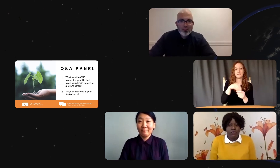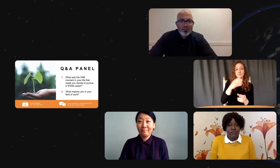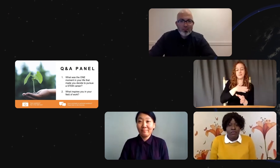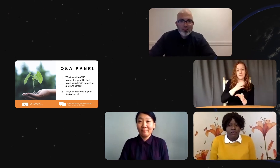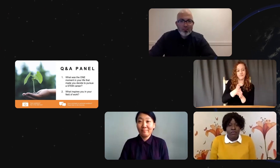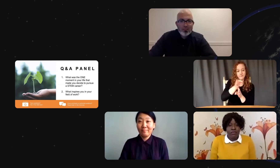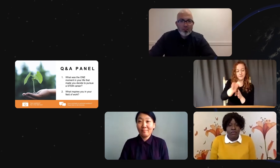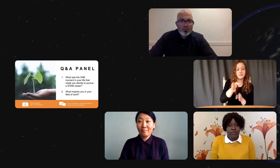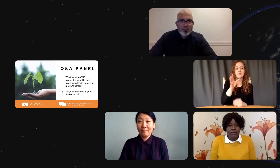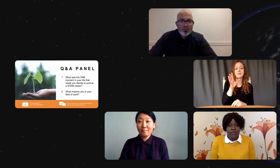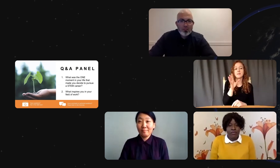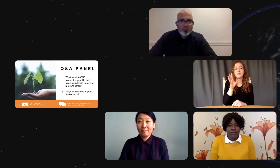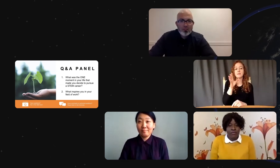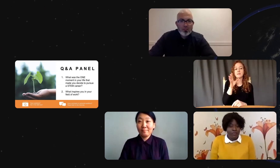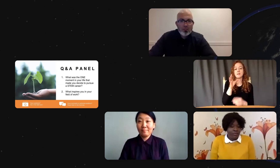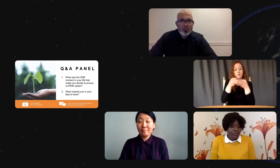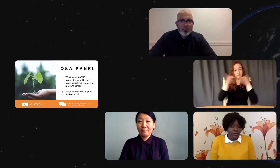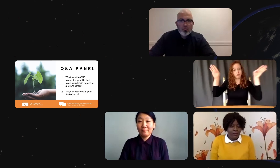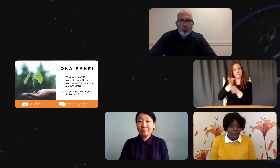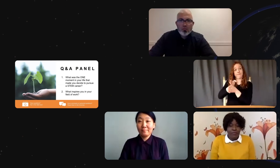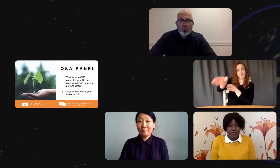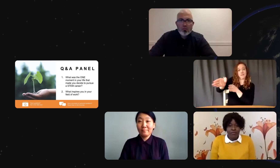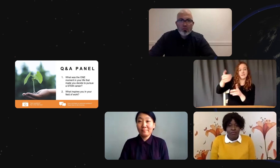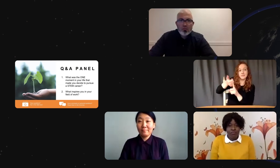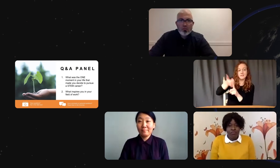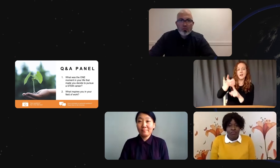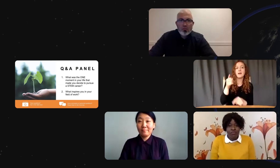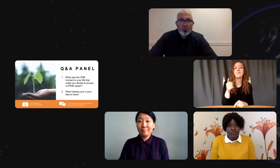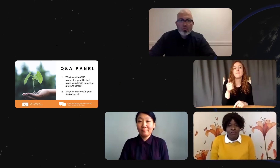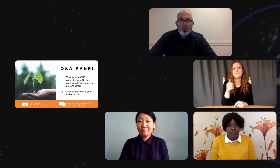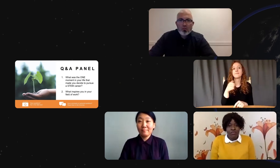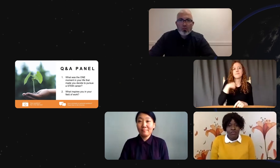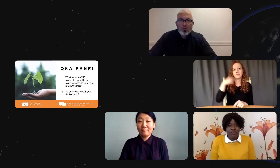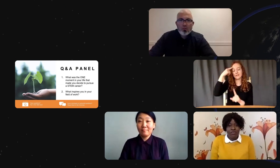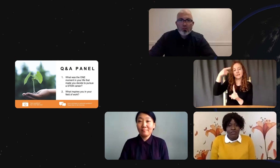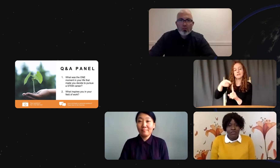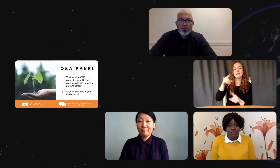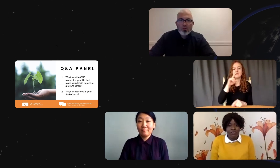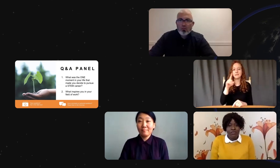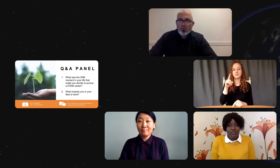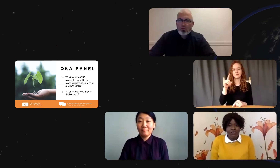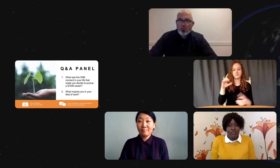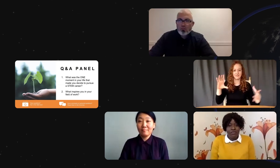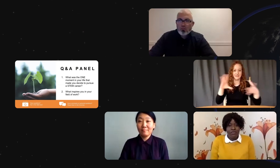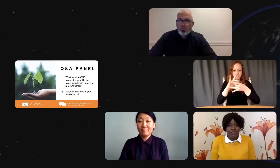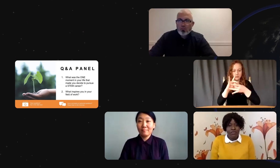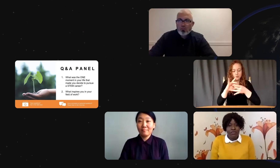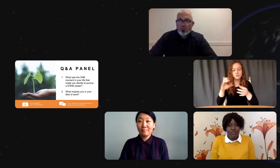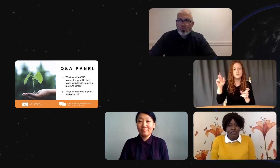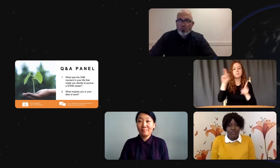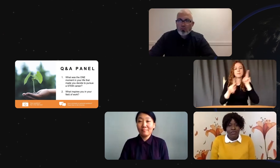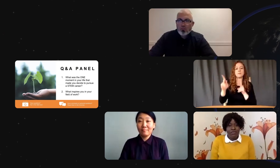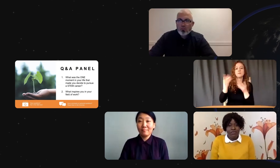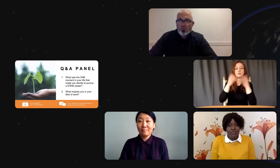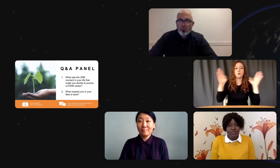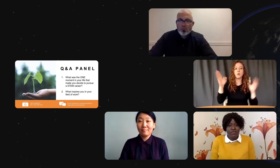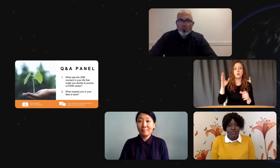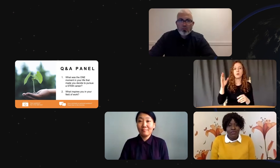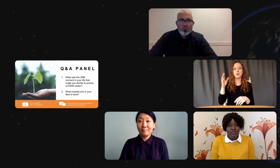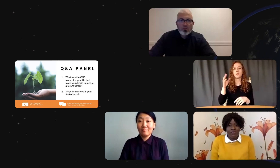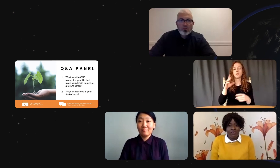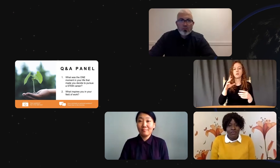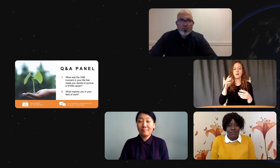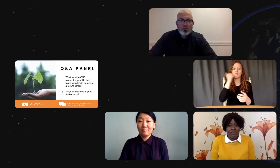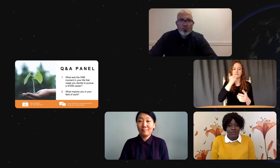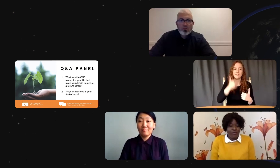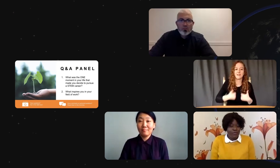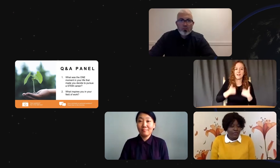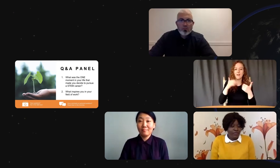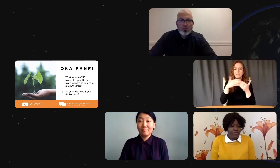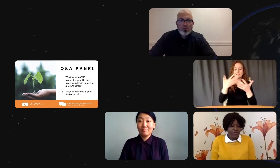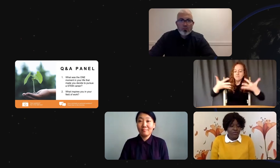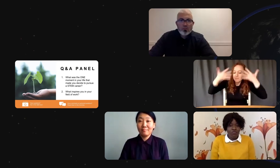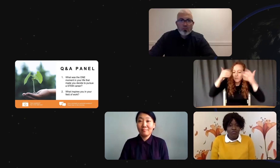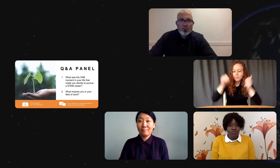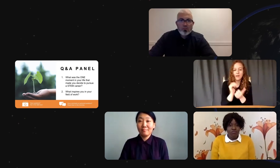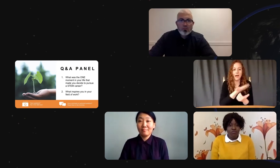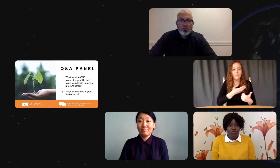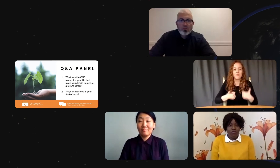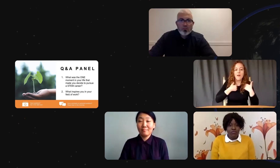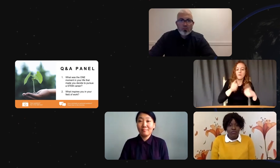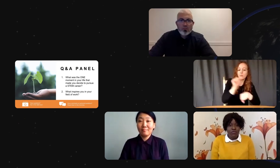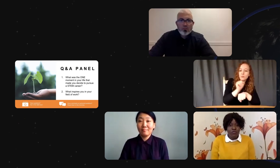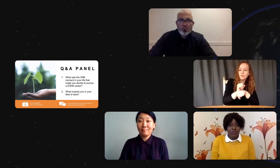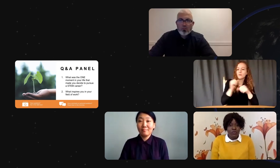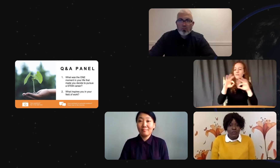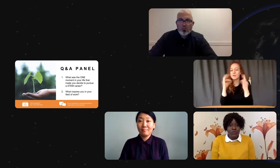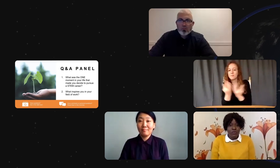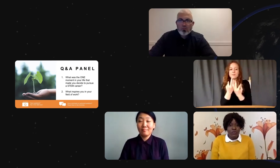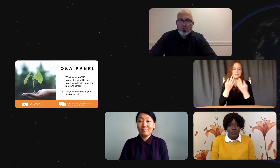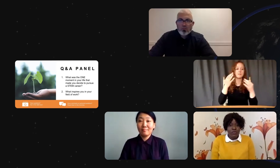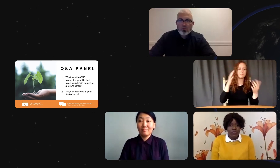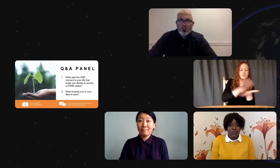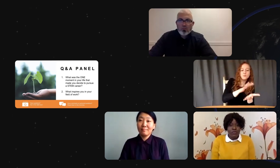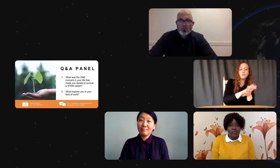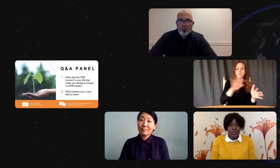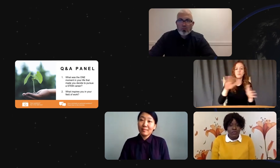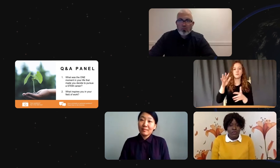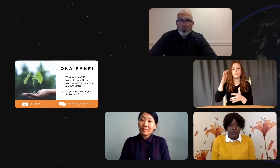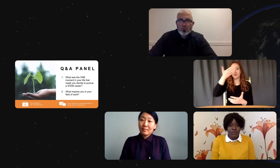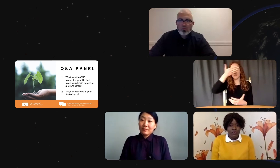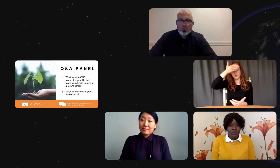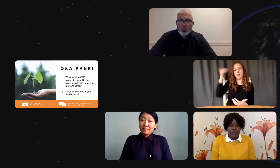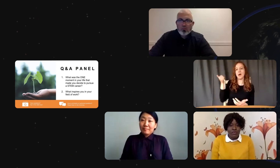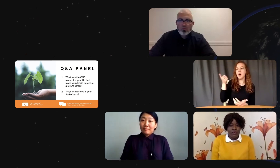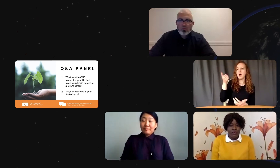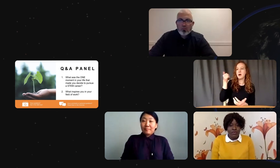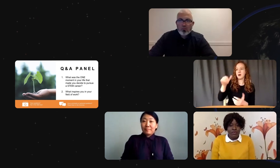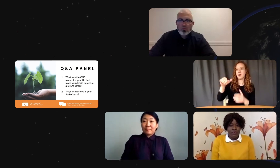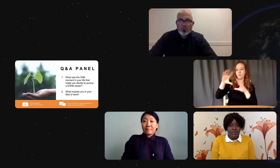A big challenge in the field, in general, is connection to our everyday life.